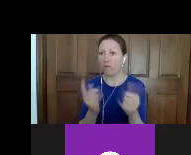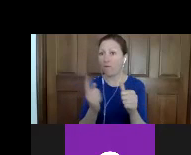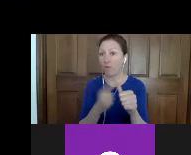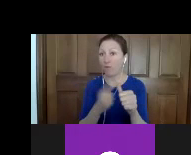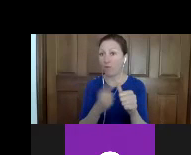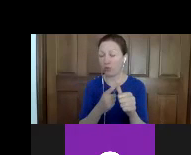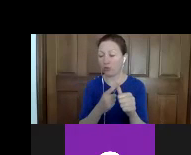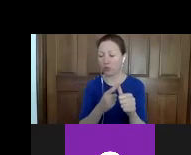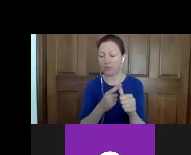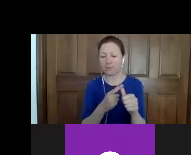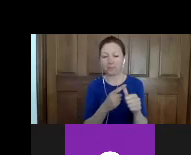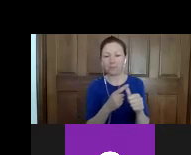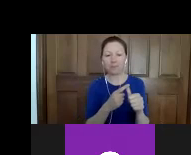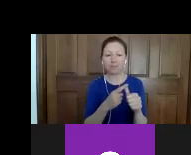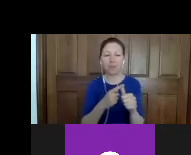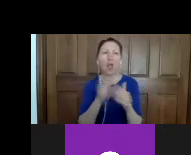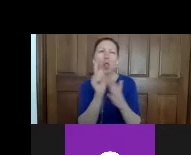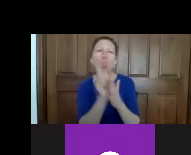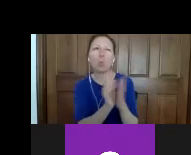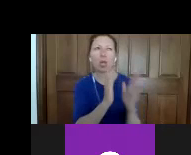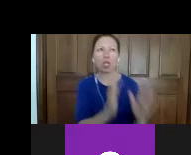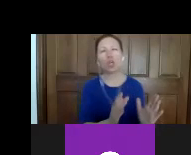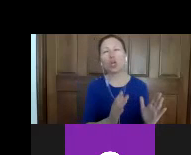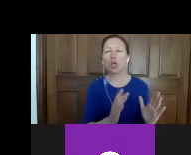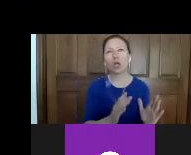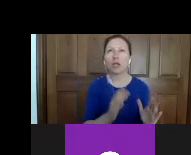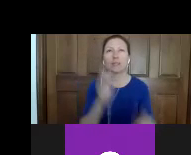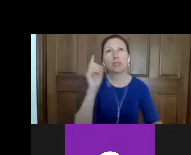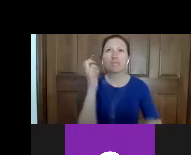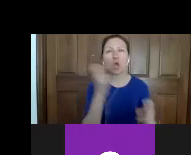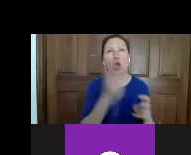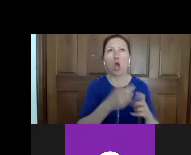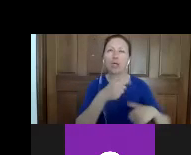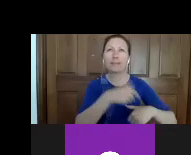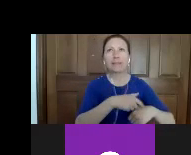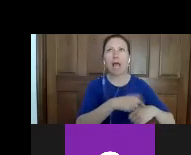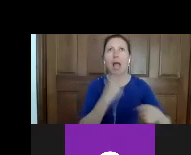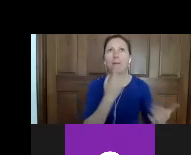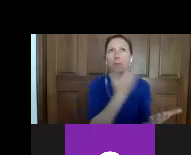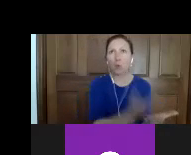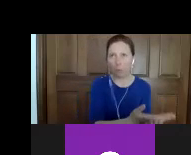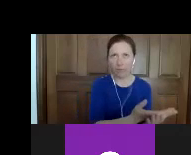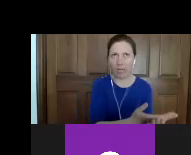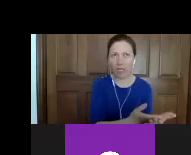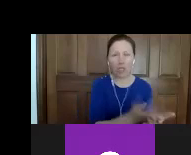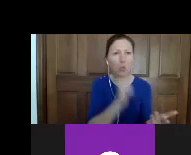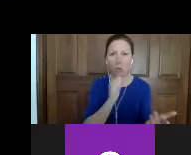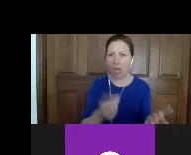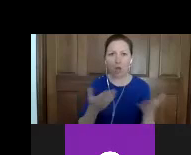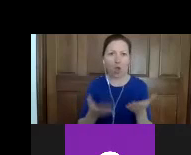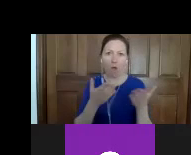that not getting asked for an in person interview you is not necessarily discrimination. There